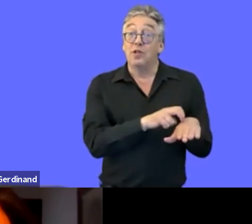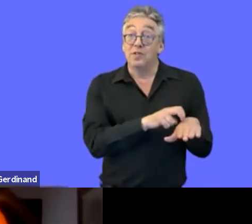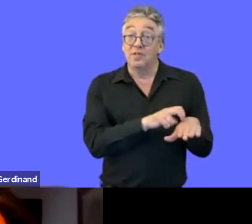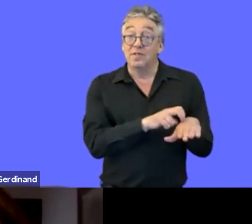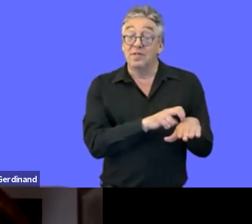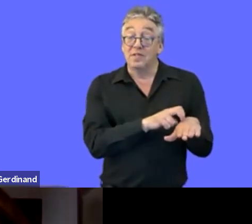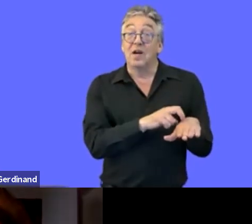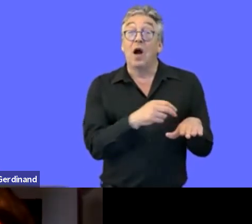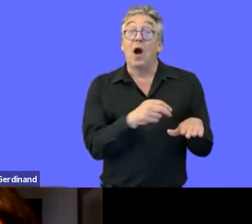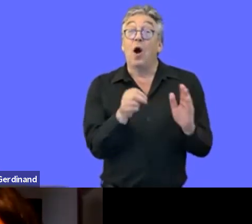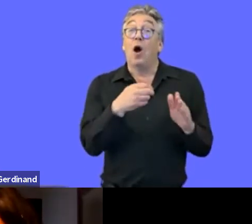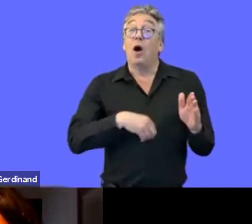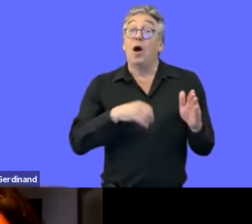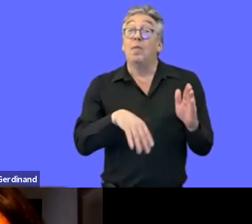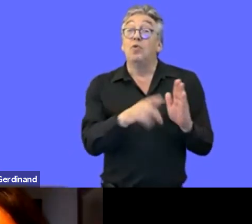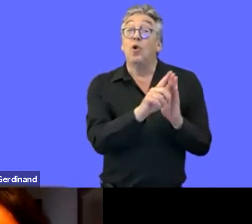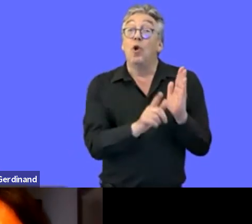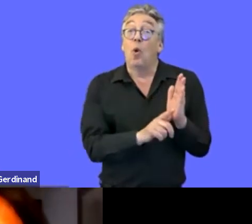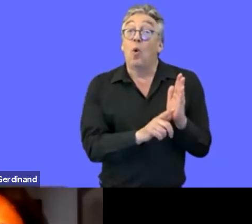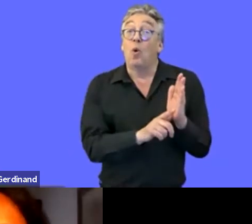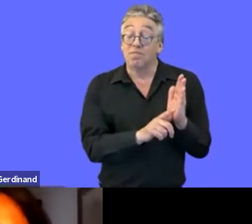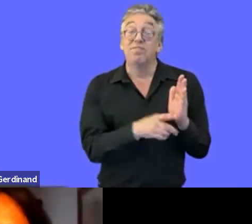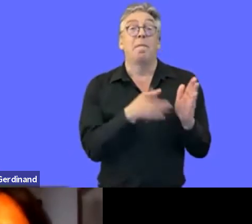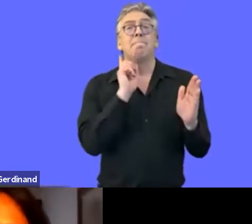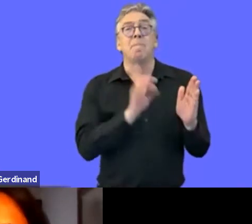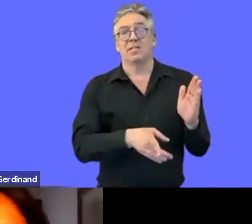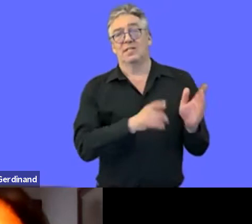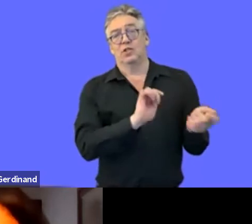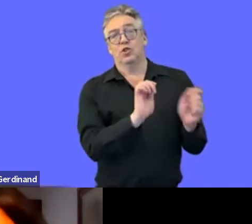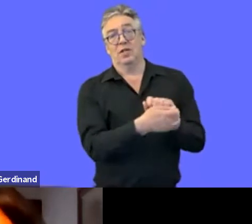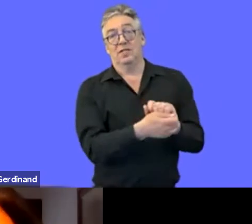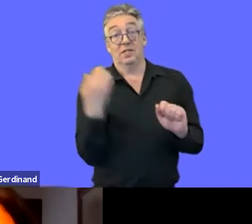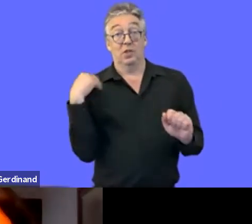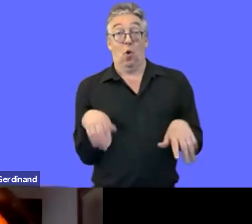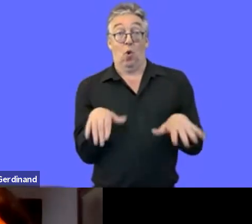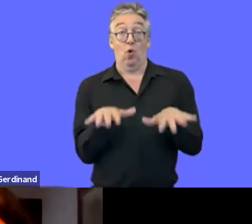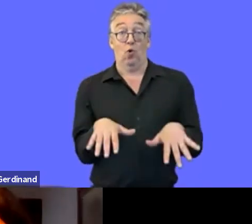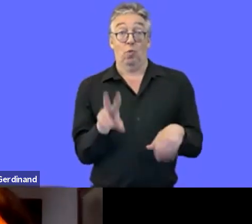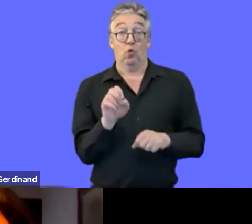So I want to leave you with this hopeful note and my presentation will be shared with you,